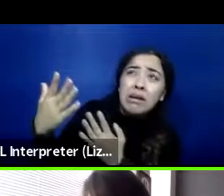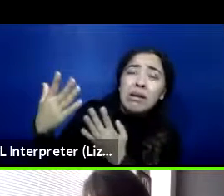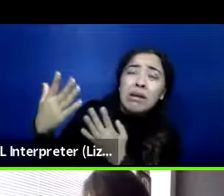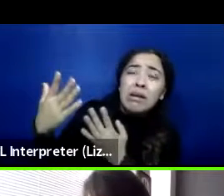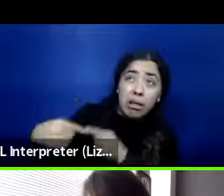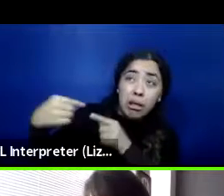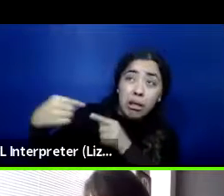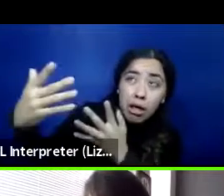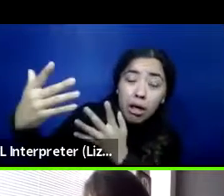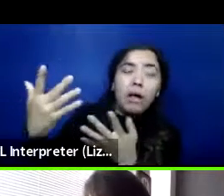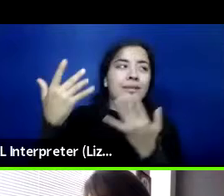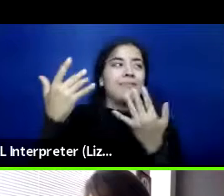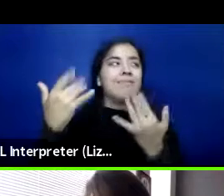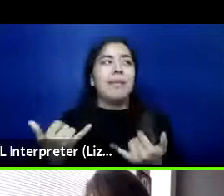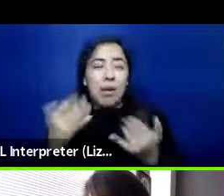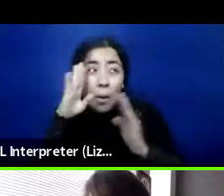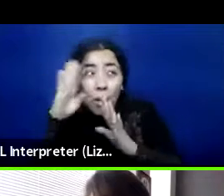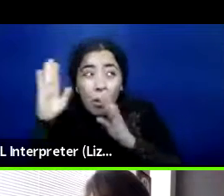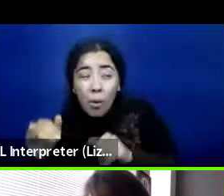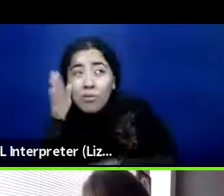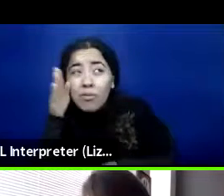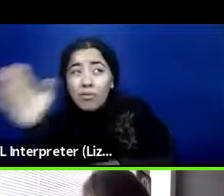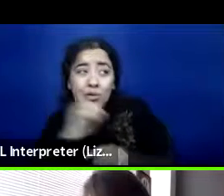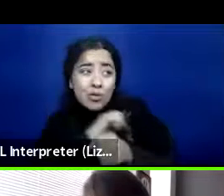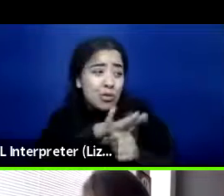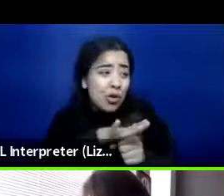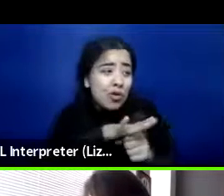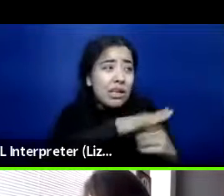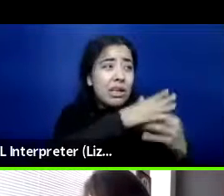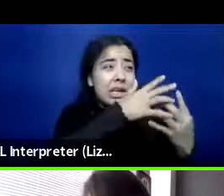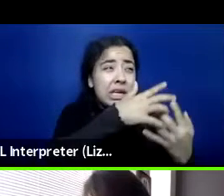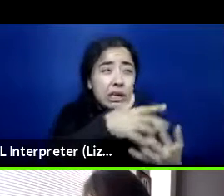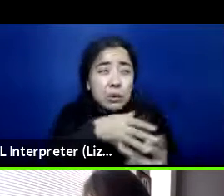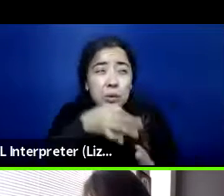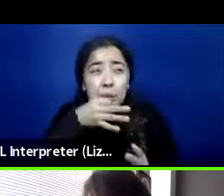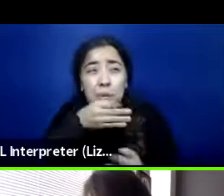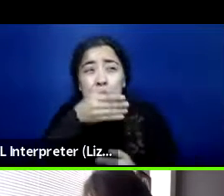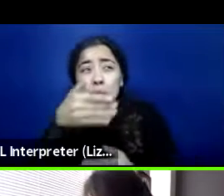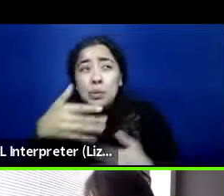we will see this as an opportunity for employment for people with disabilities.